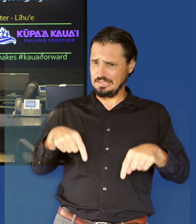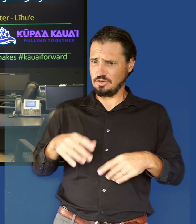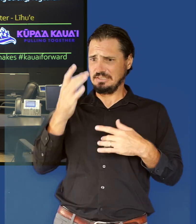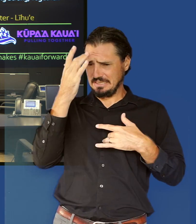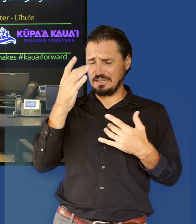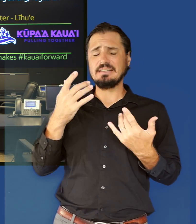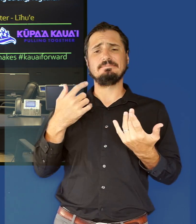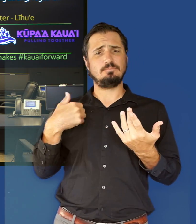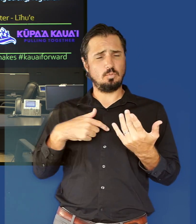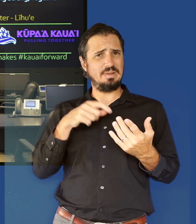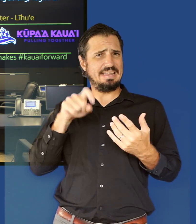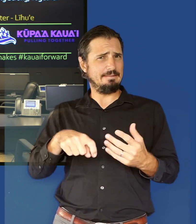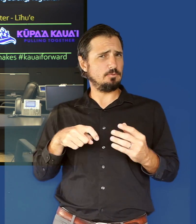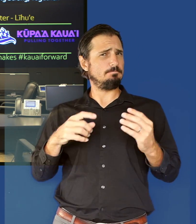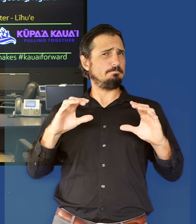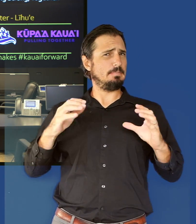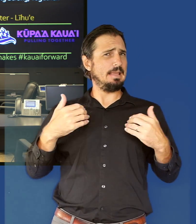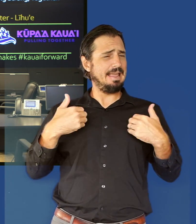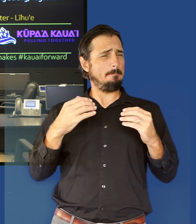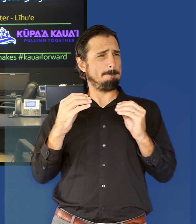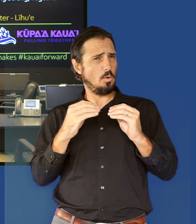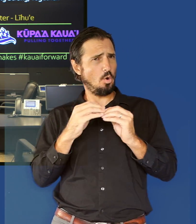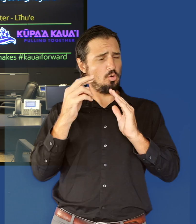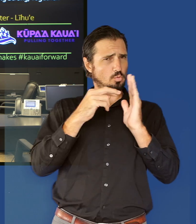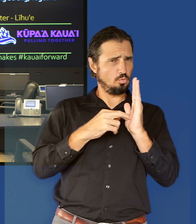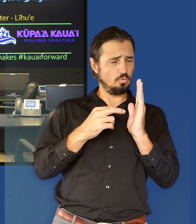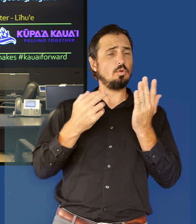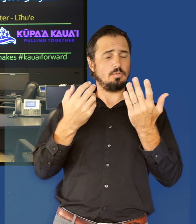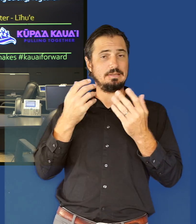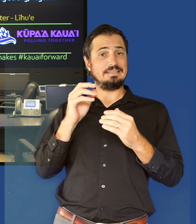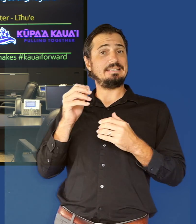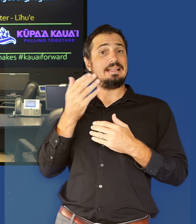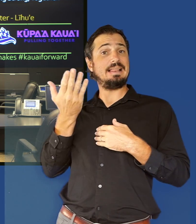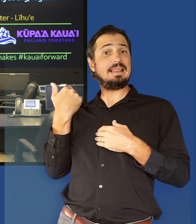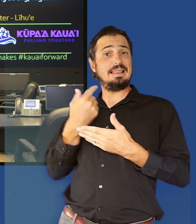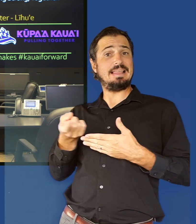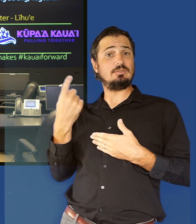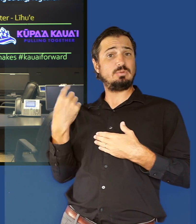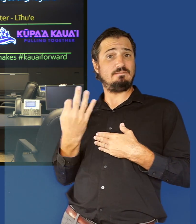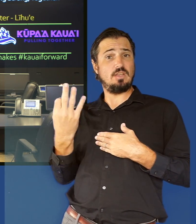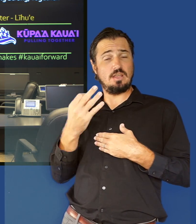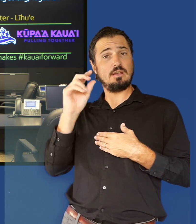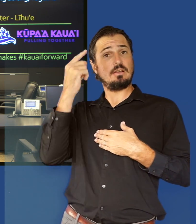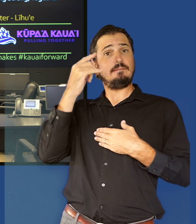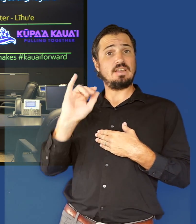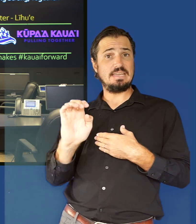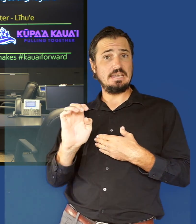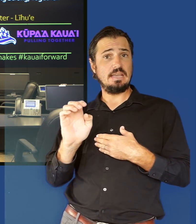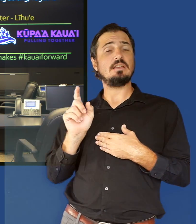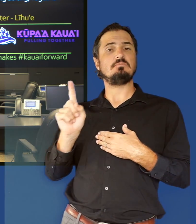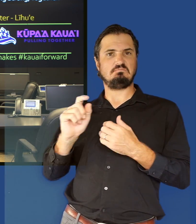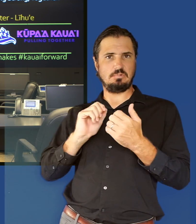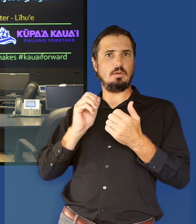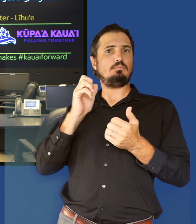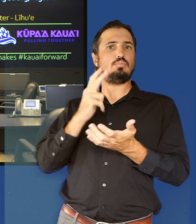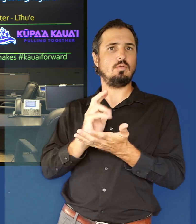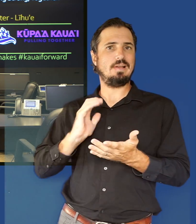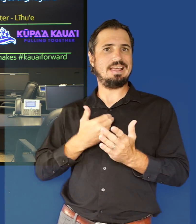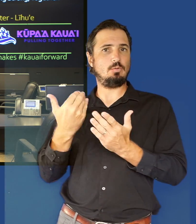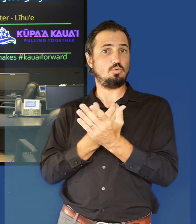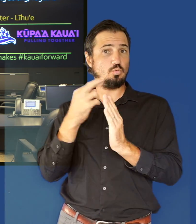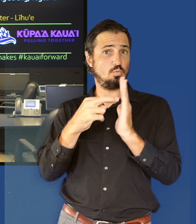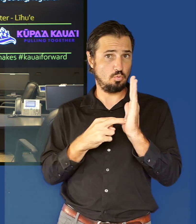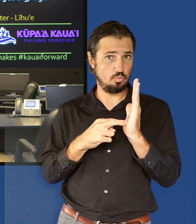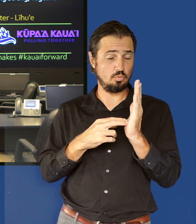Last week Friday, Governor Ige approved our request to create new rules and amend some of our previous rules. The following rules are now in effect…